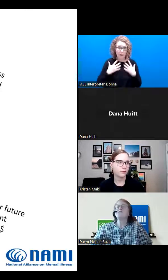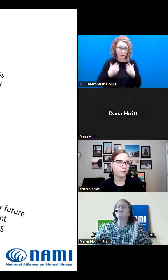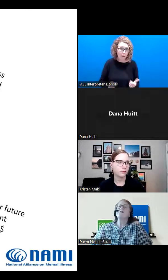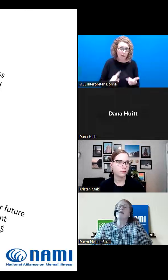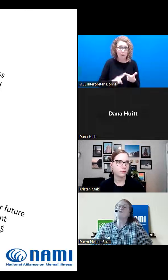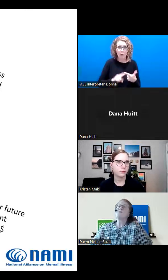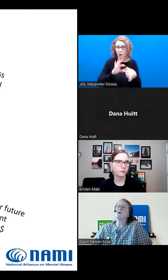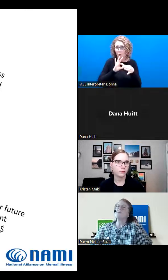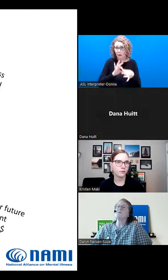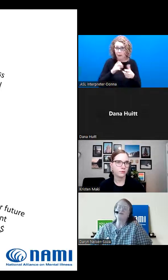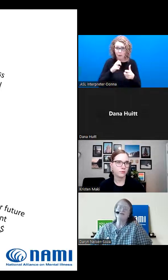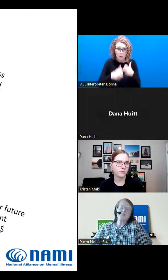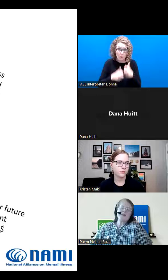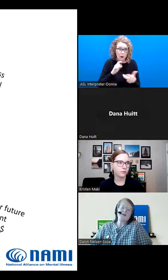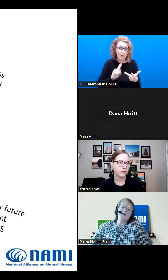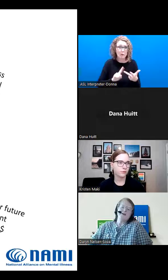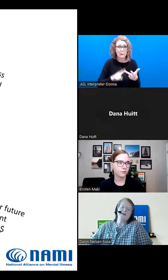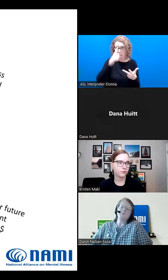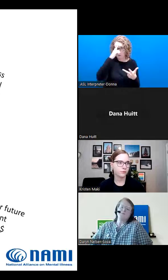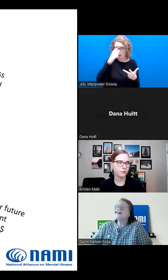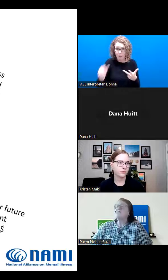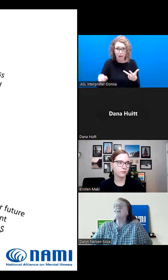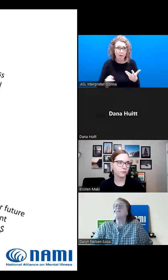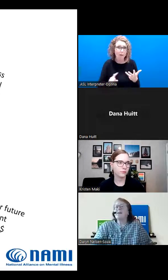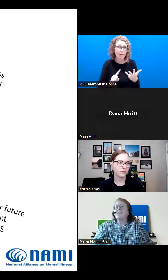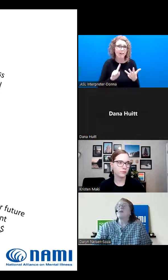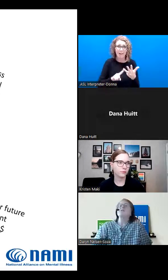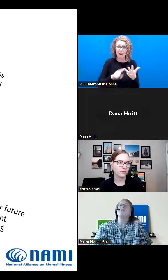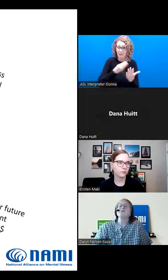this -- next slide,